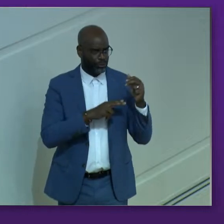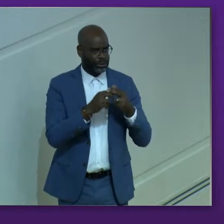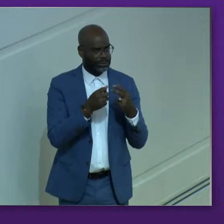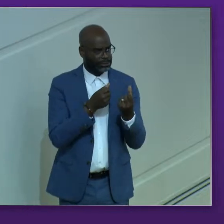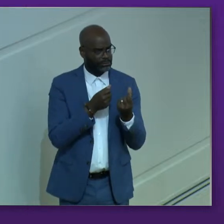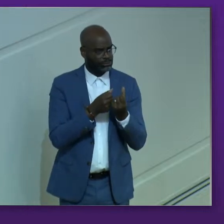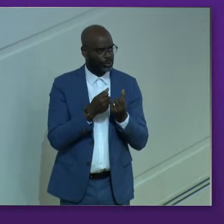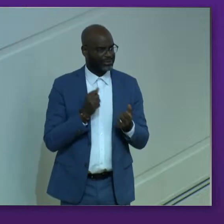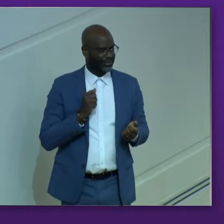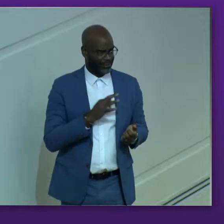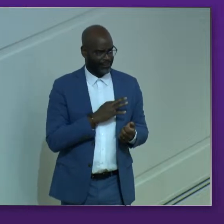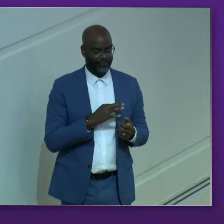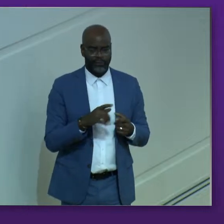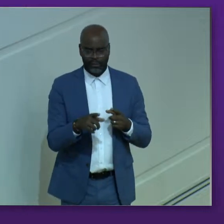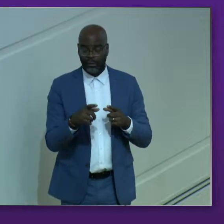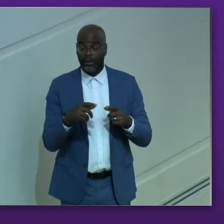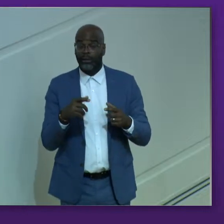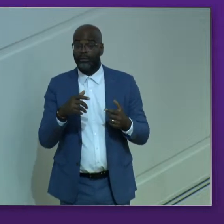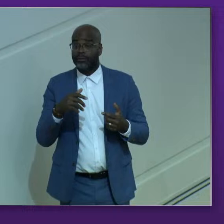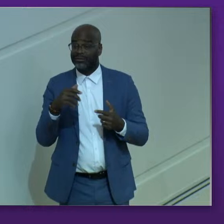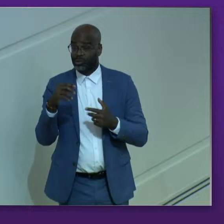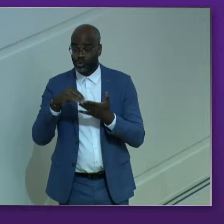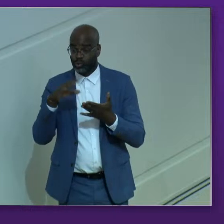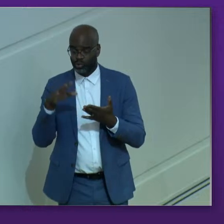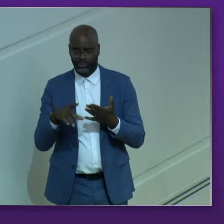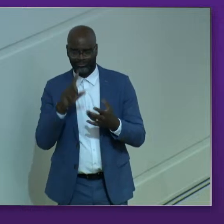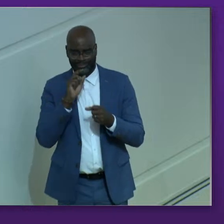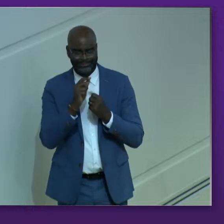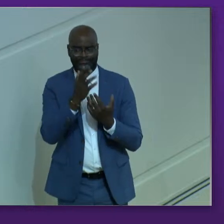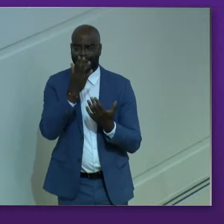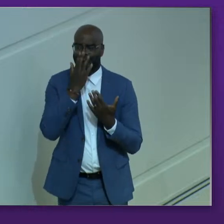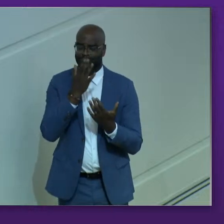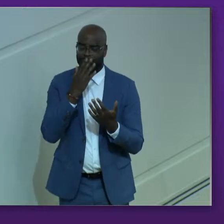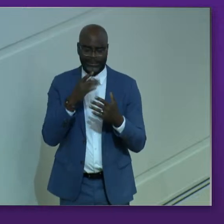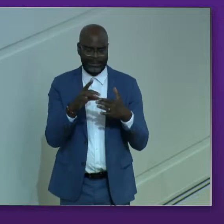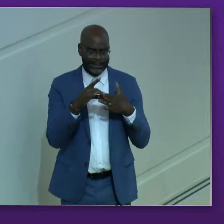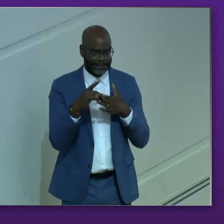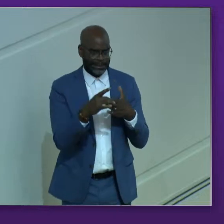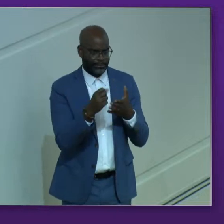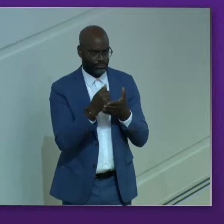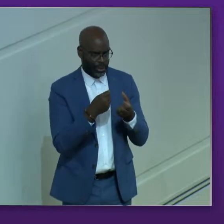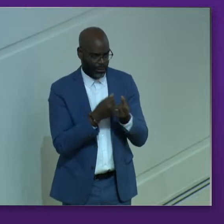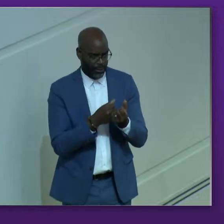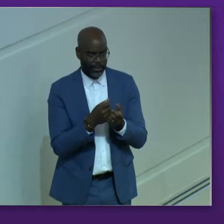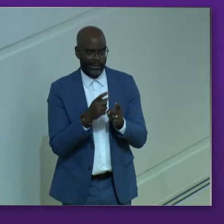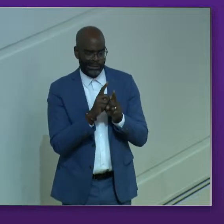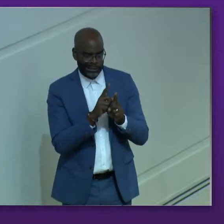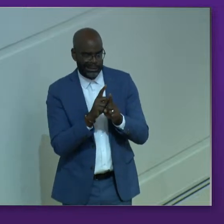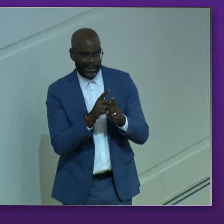I CAN LOOK UP A WINDOW IN THE EARLY HOURS OF THE DAY NSE STUDENTS BEING ASSISTED BY OUR